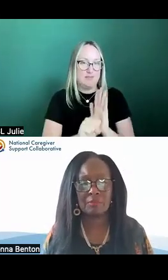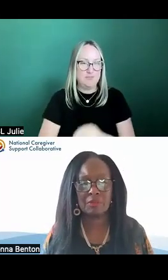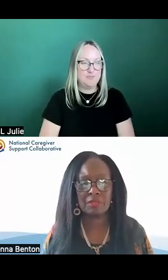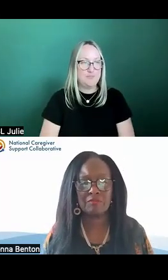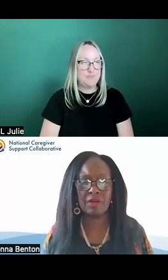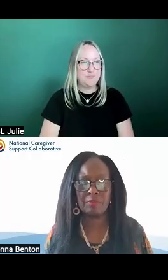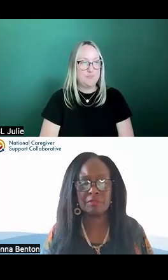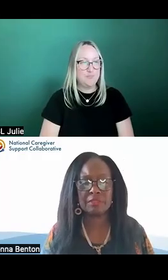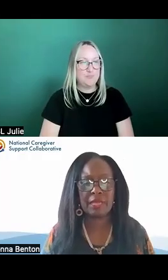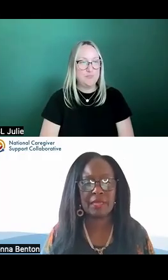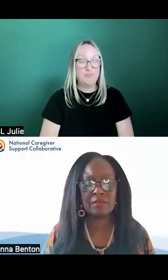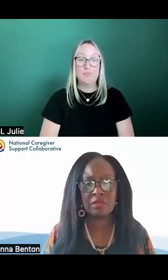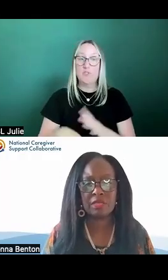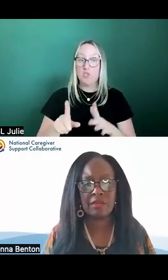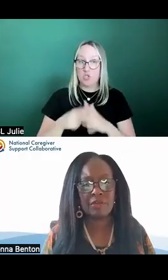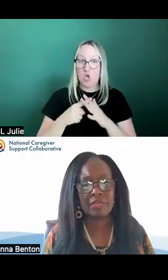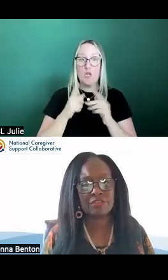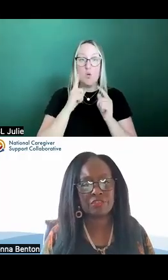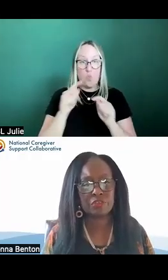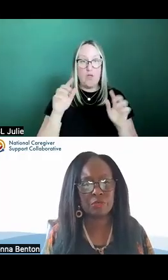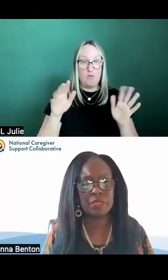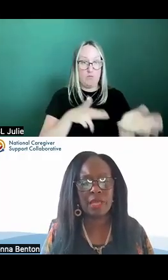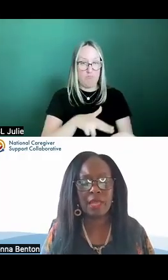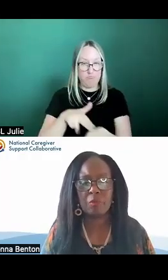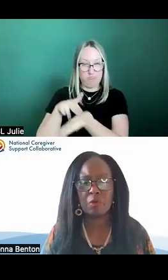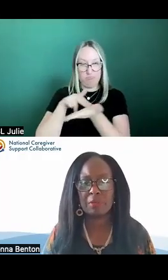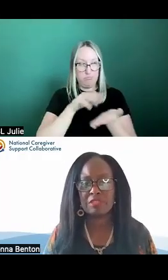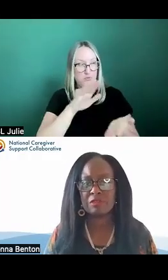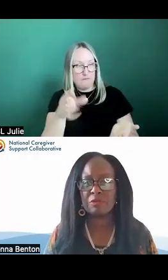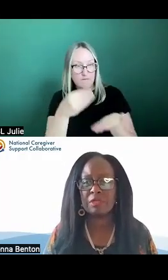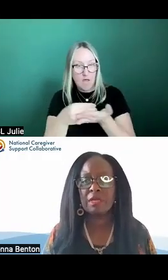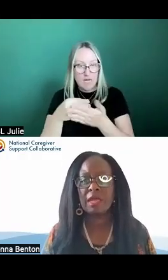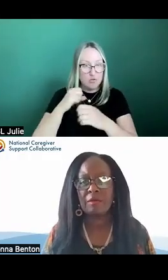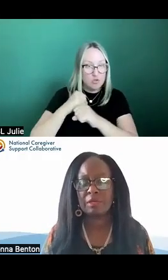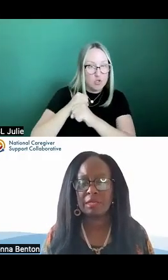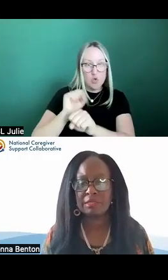with an environmental scan looking at financial security and workplace security. And we'd like to